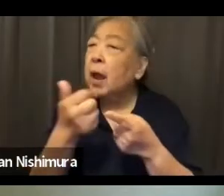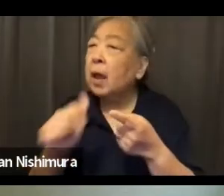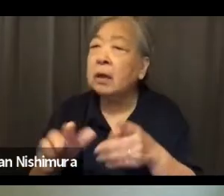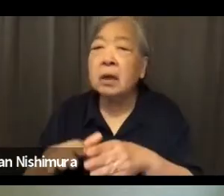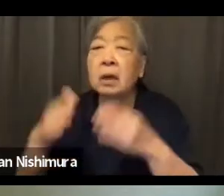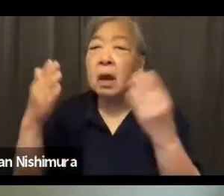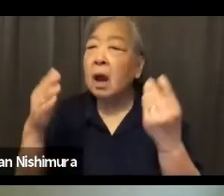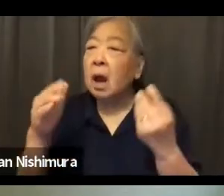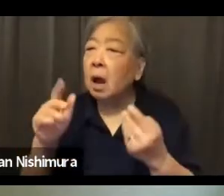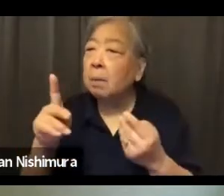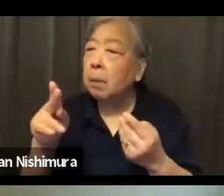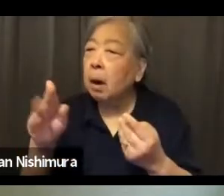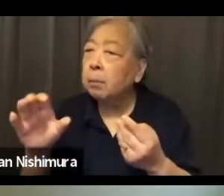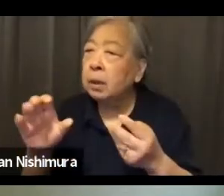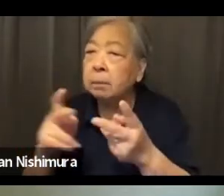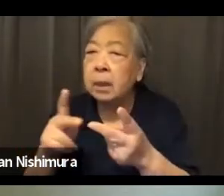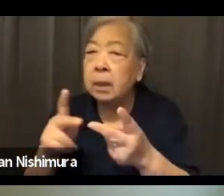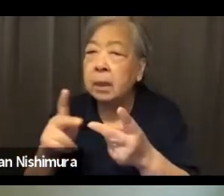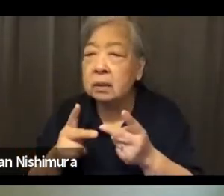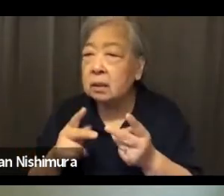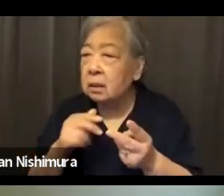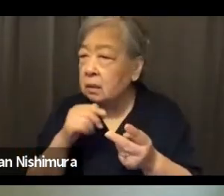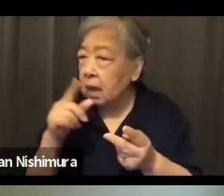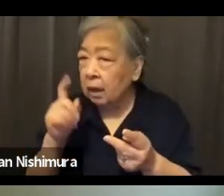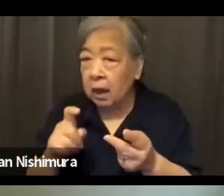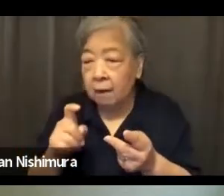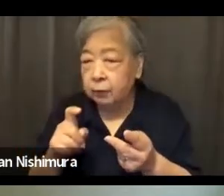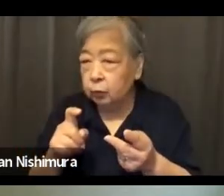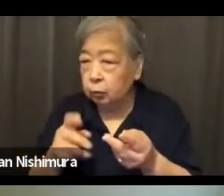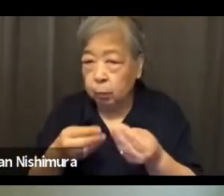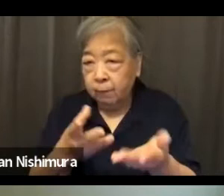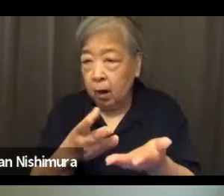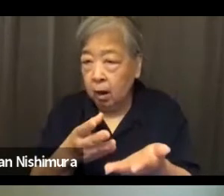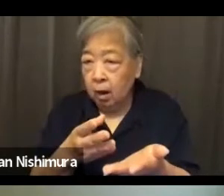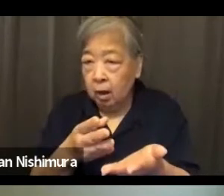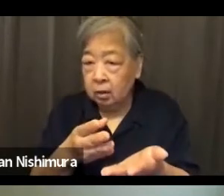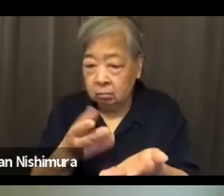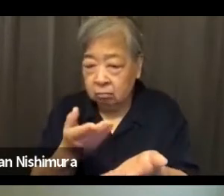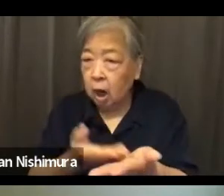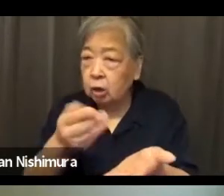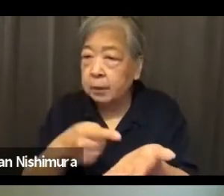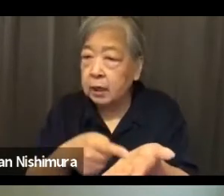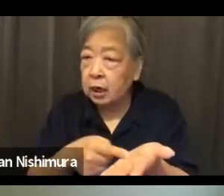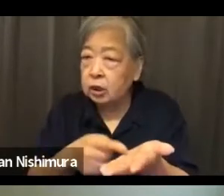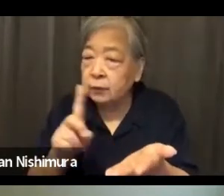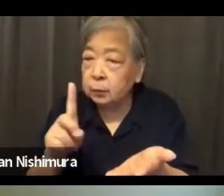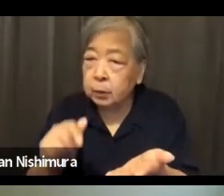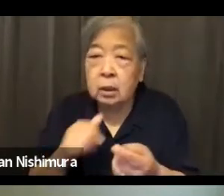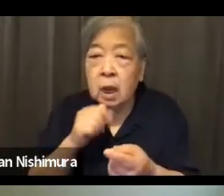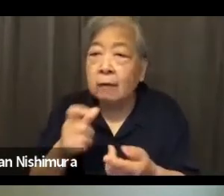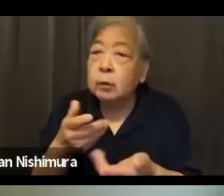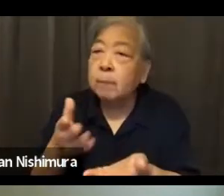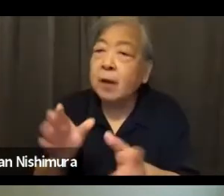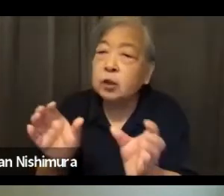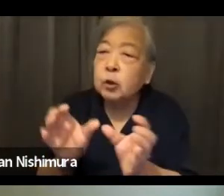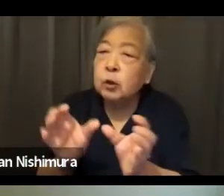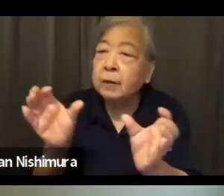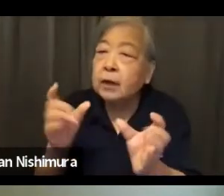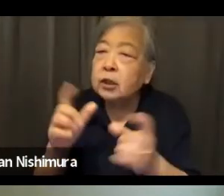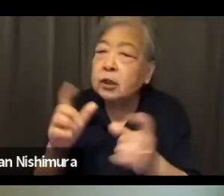They do not have to verify or provide documentation of disability or certification of training,